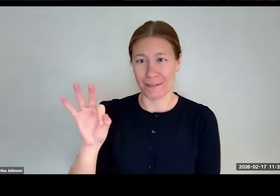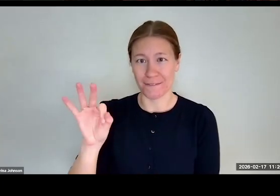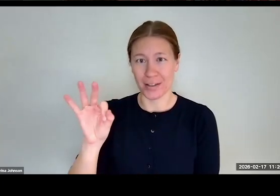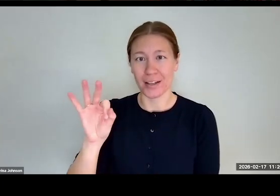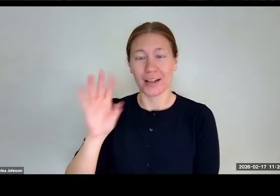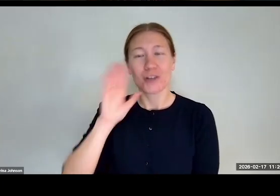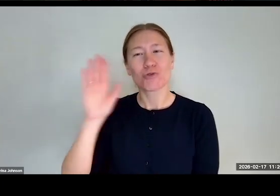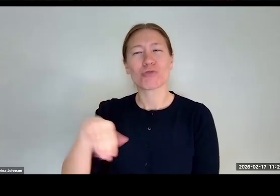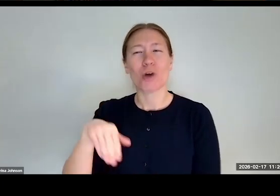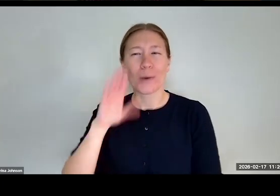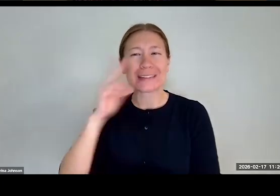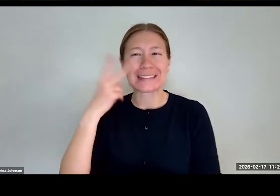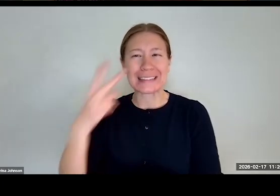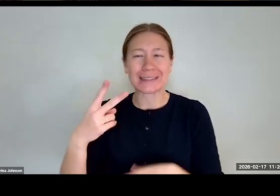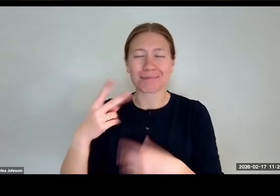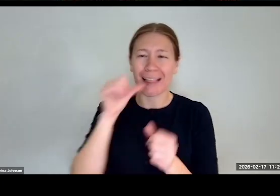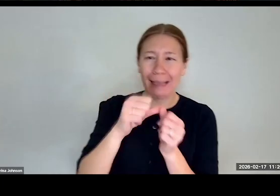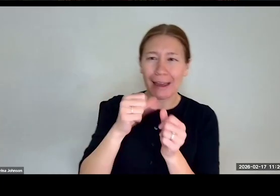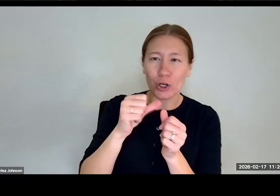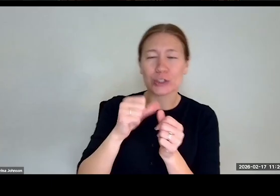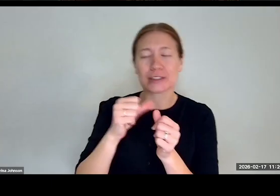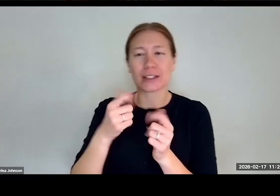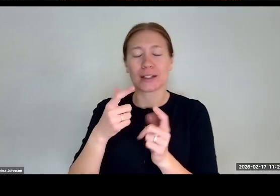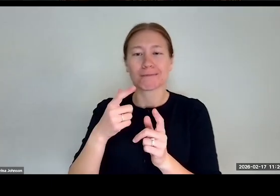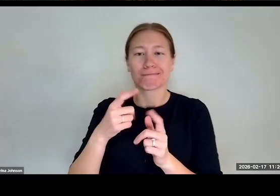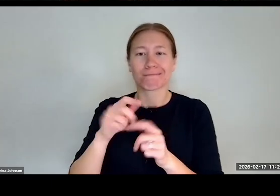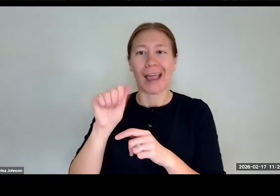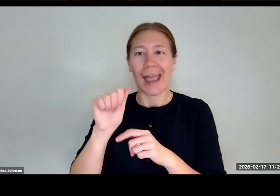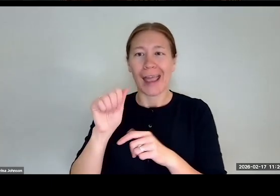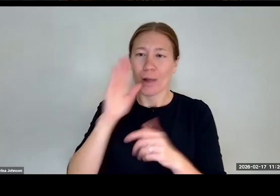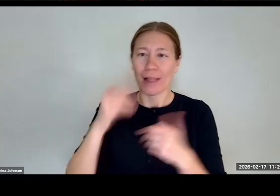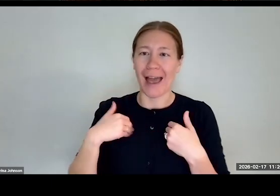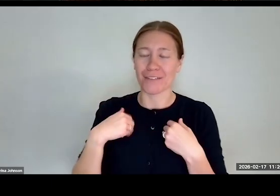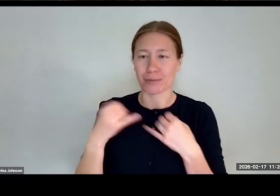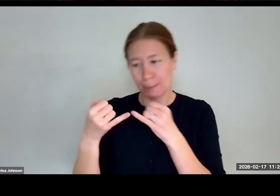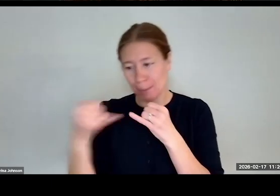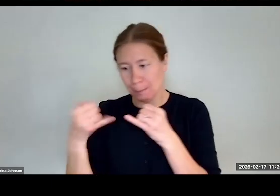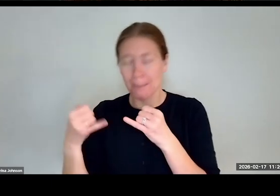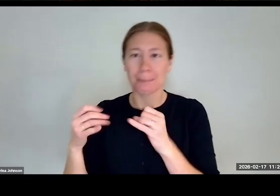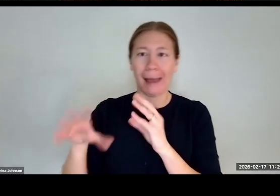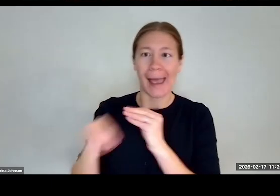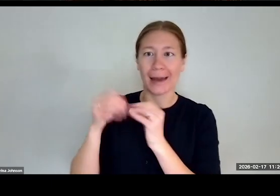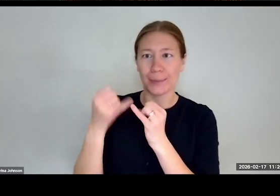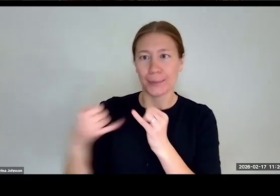of letters and at the bottom like that, make little feet under the letters. Those can be okay if they're subtle.